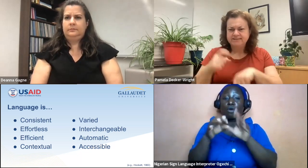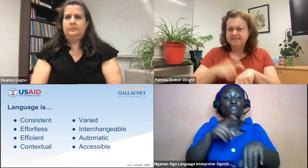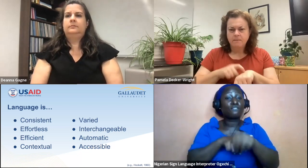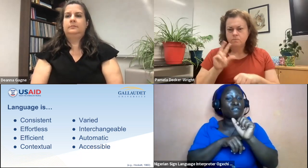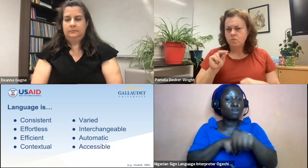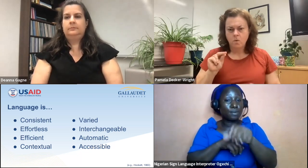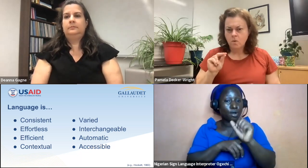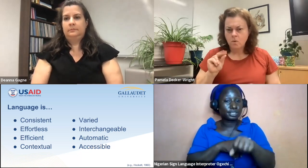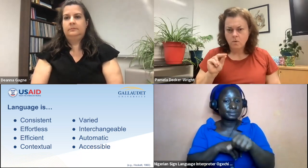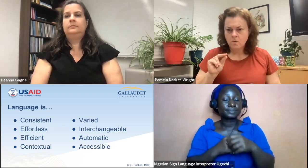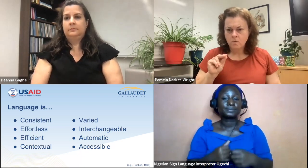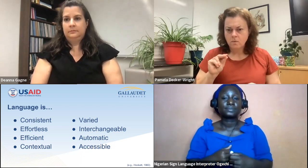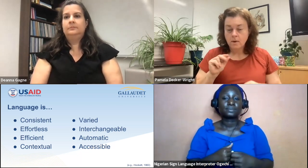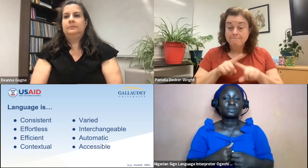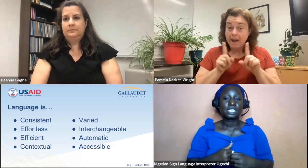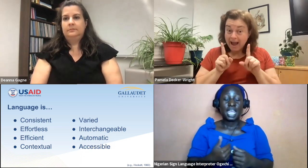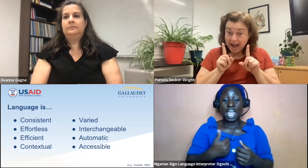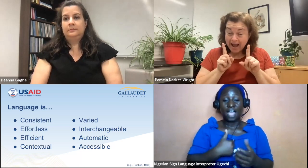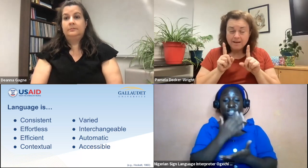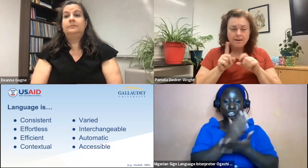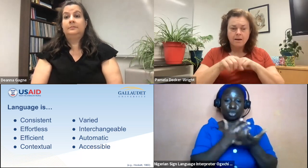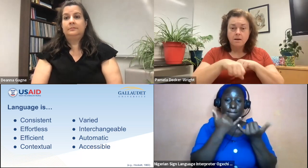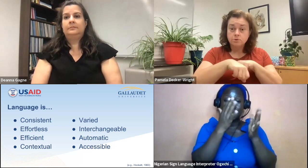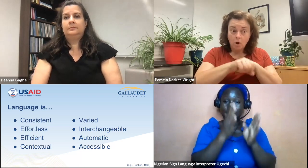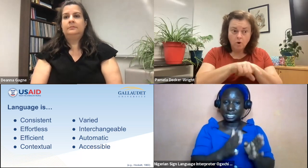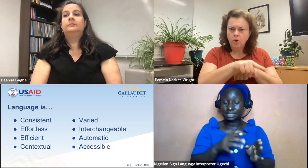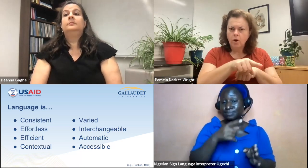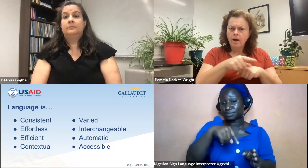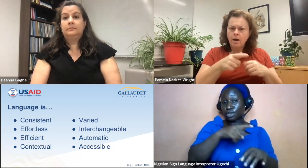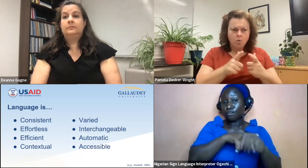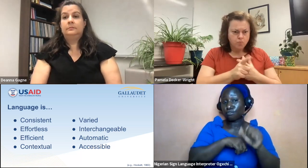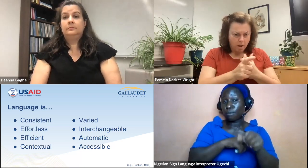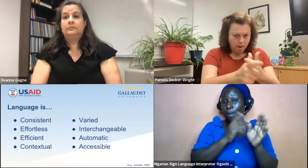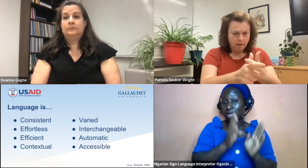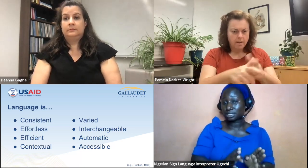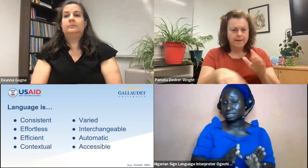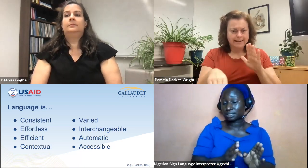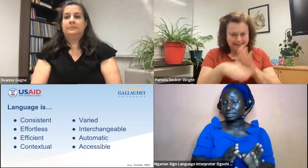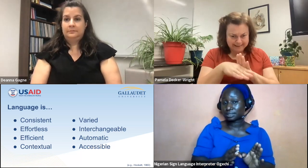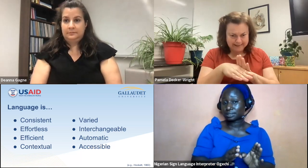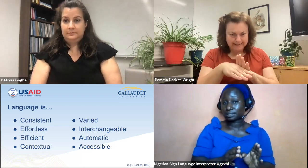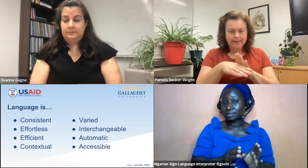don't run and kick the same way every single time they make a play. but in football